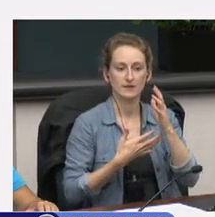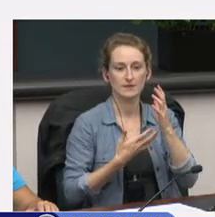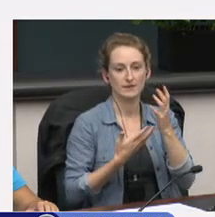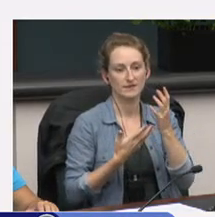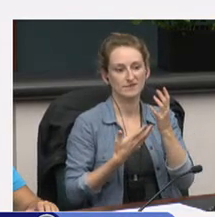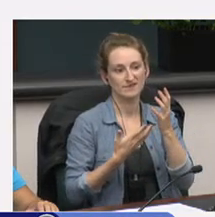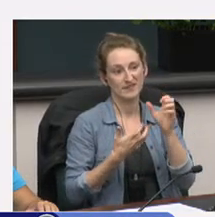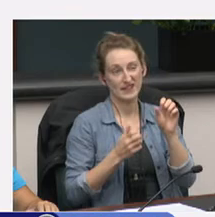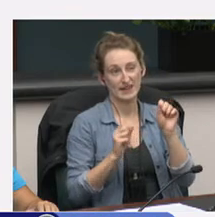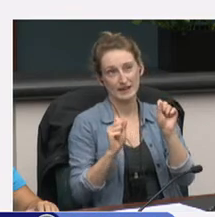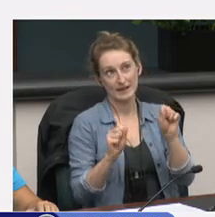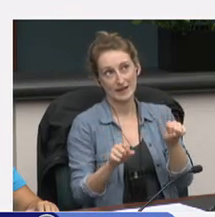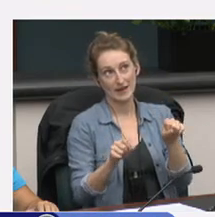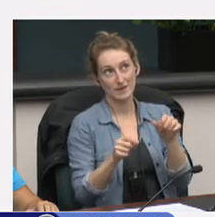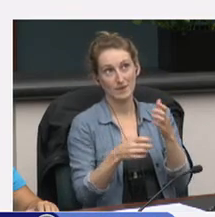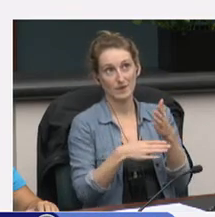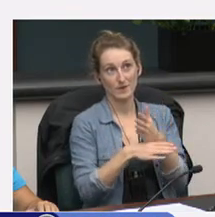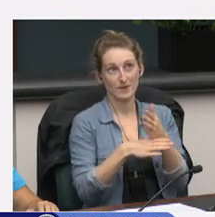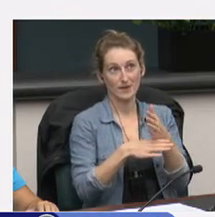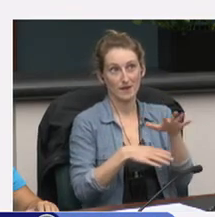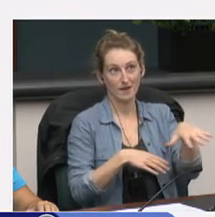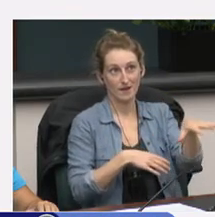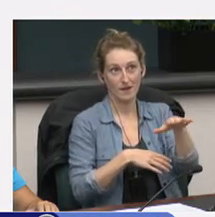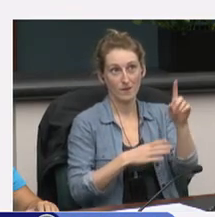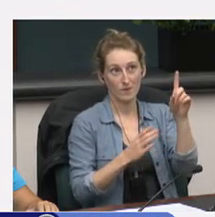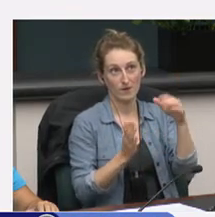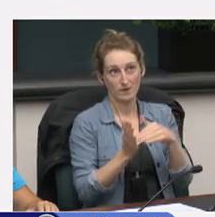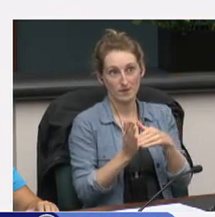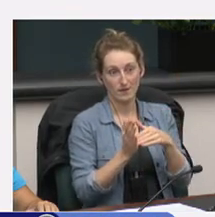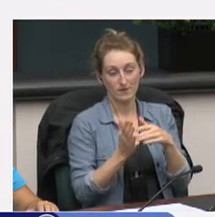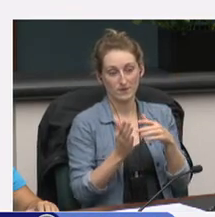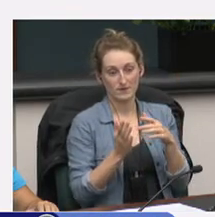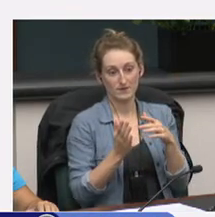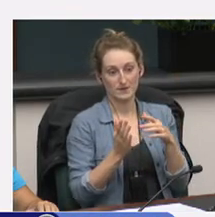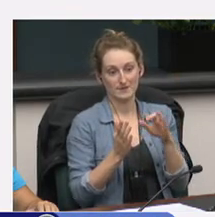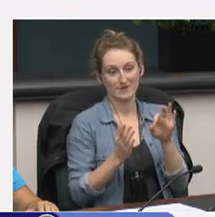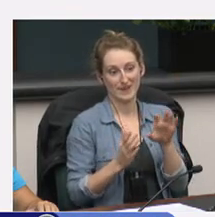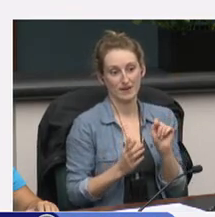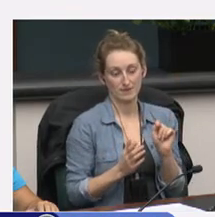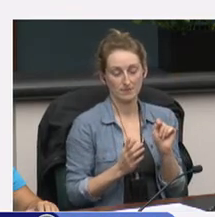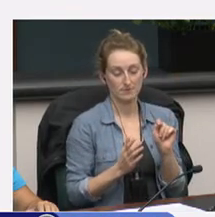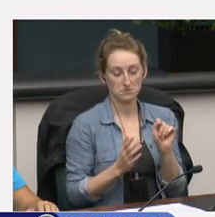the project that they could be incorporated into a you know nearby site